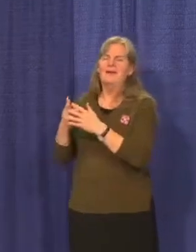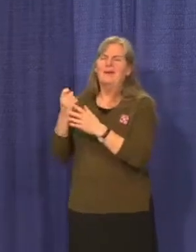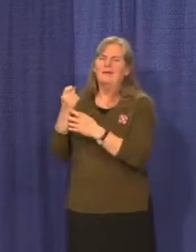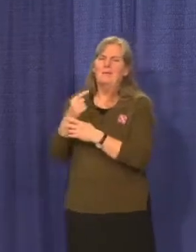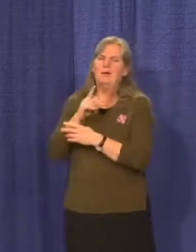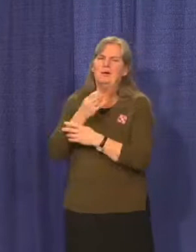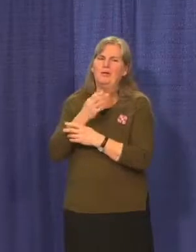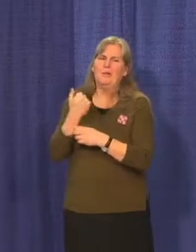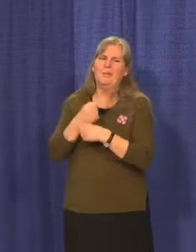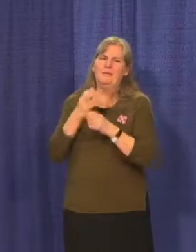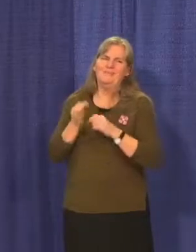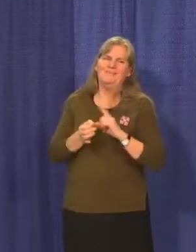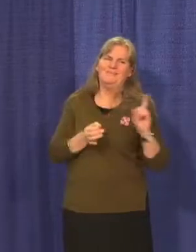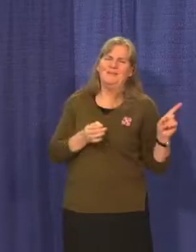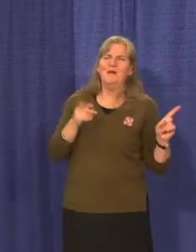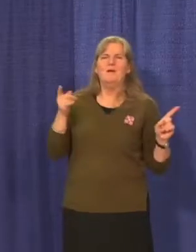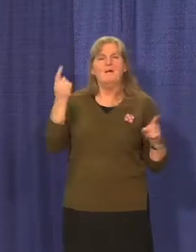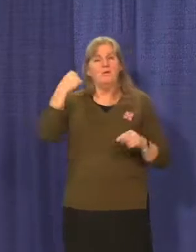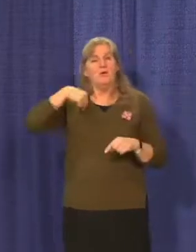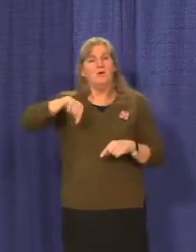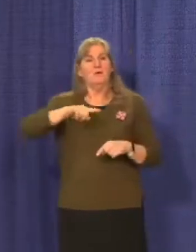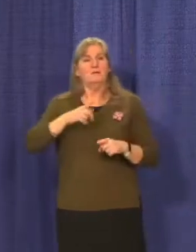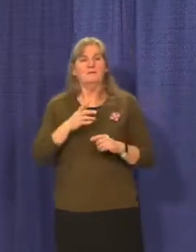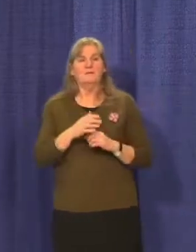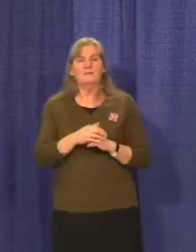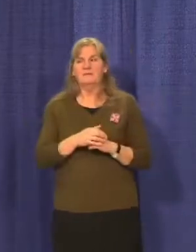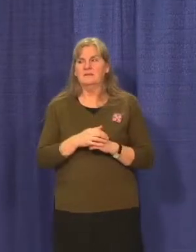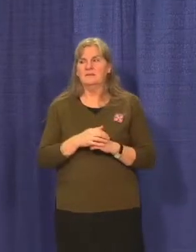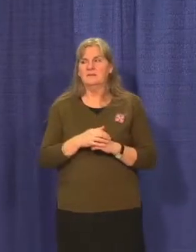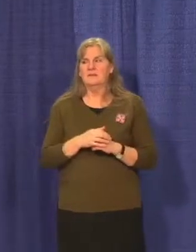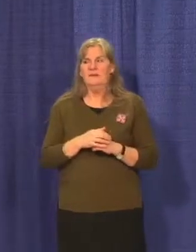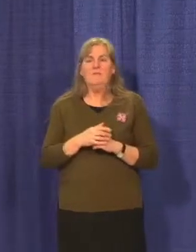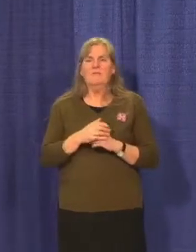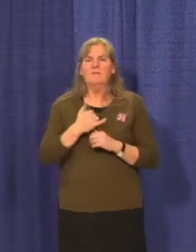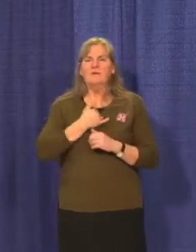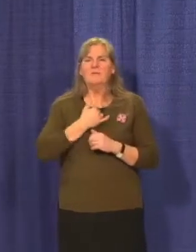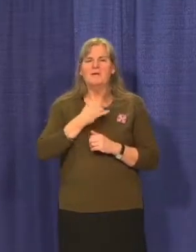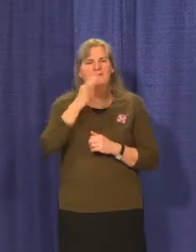Dr Hanley. Listen, the way this works for us-- oh,.